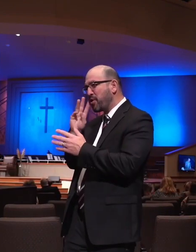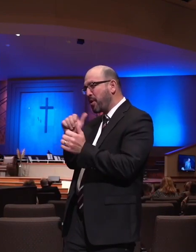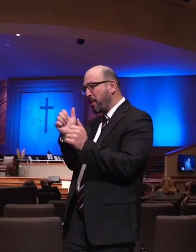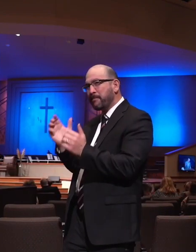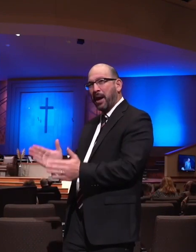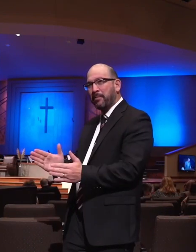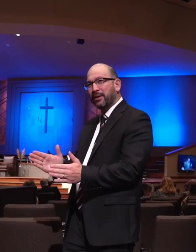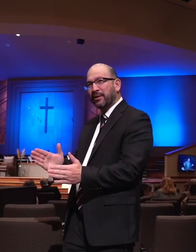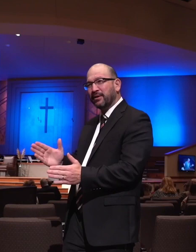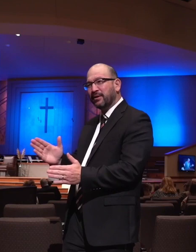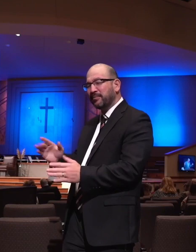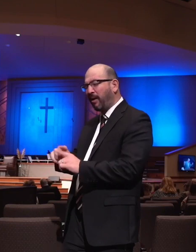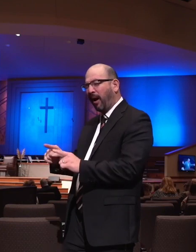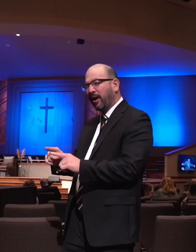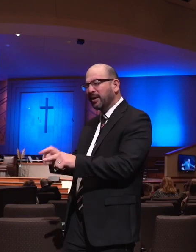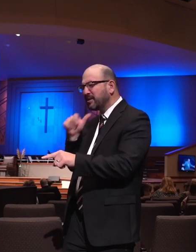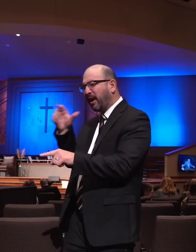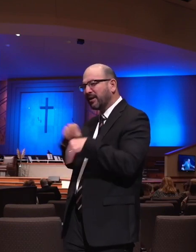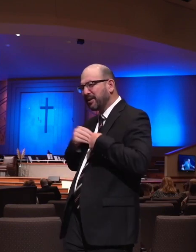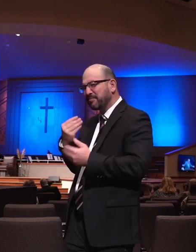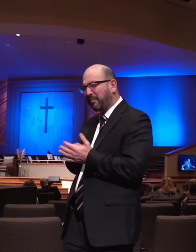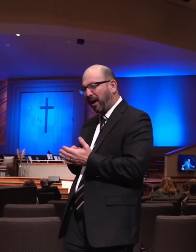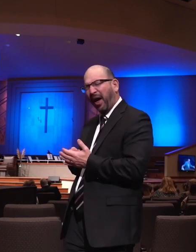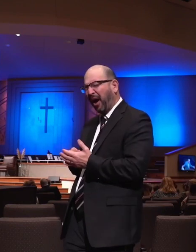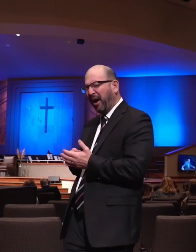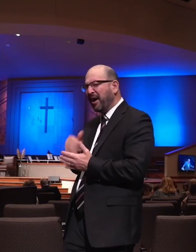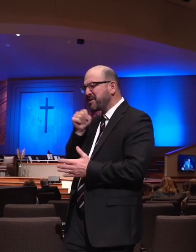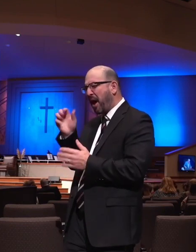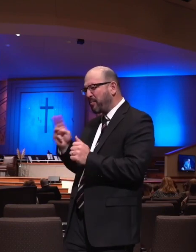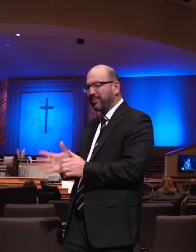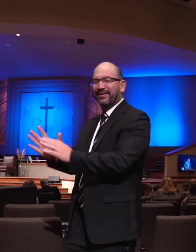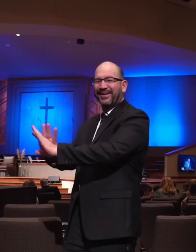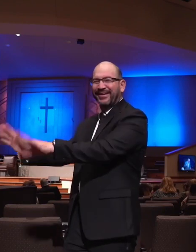have taken it I just guarantee it but anyways before when I stand I will